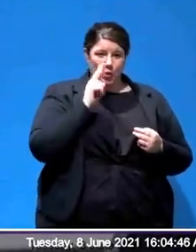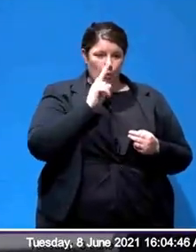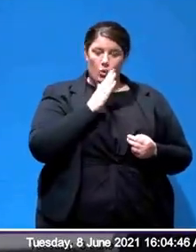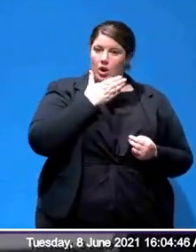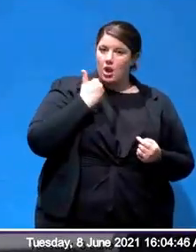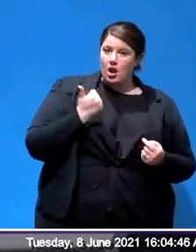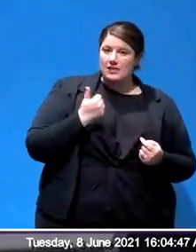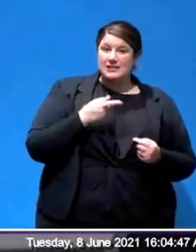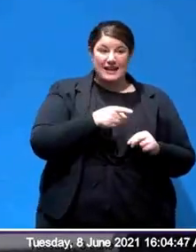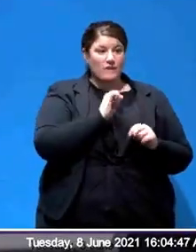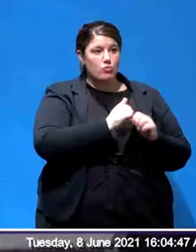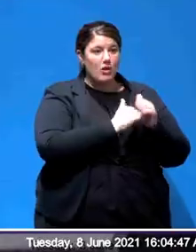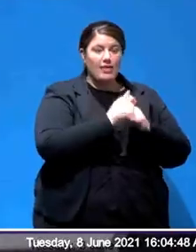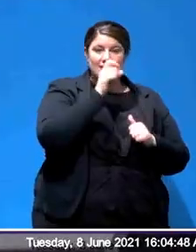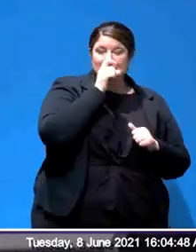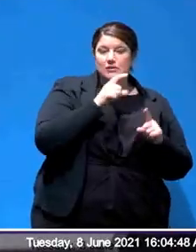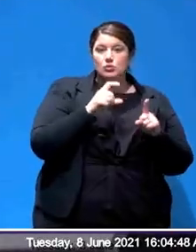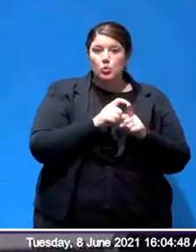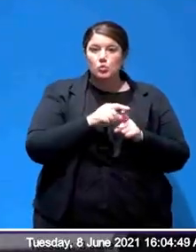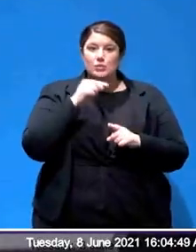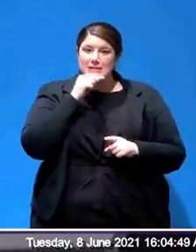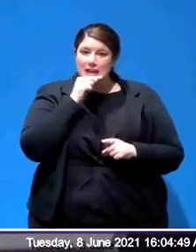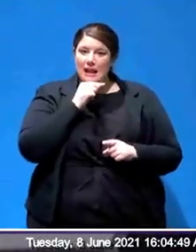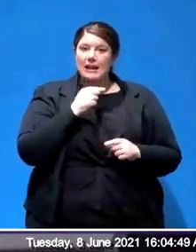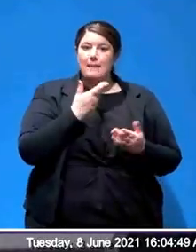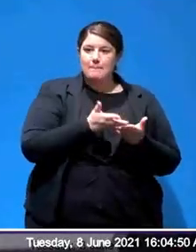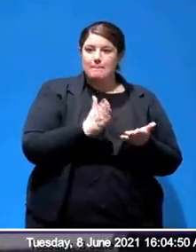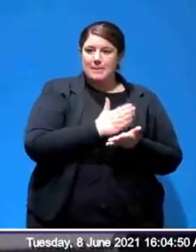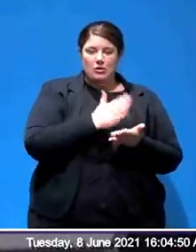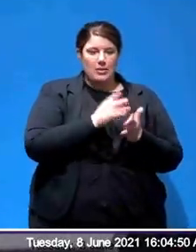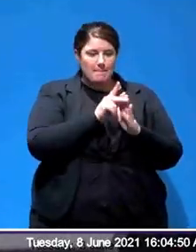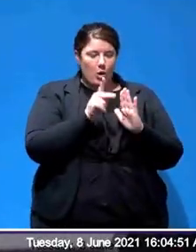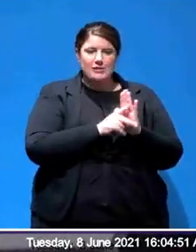be cared for in the service? So it's about making the policies real, I think, to people.